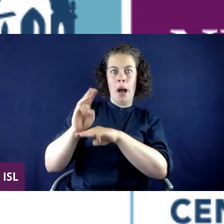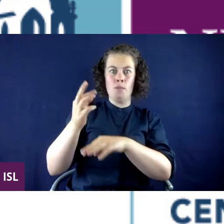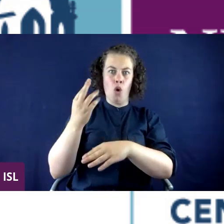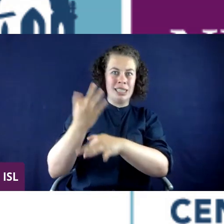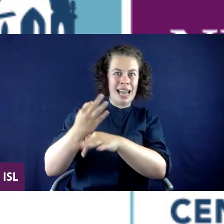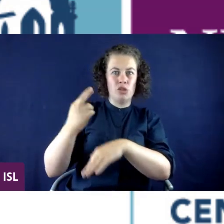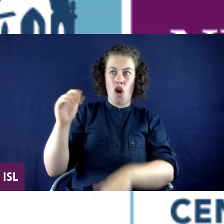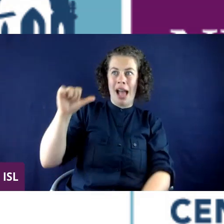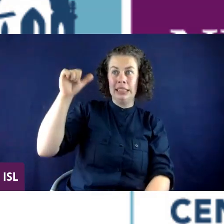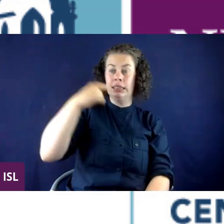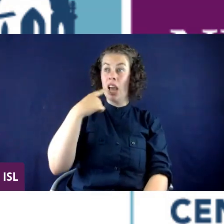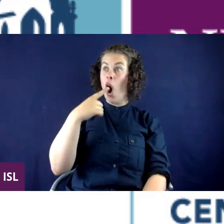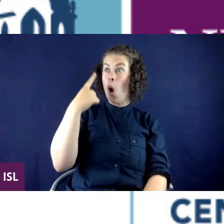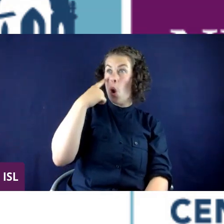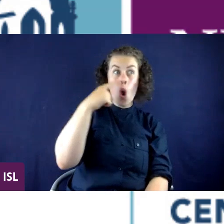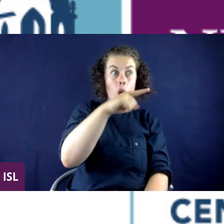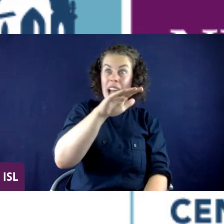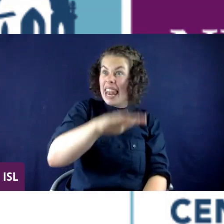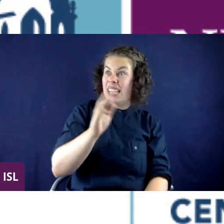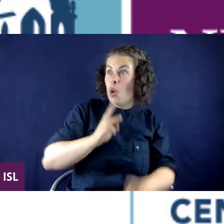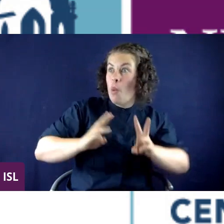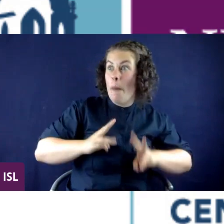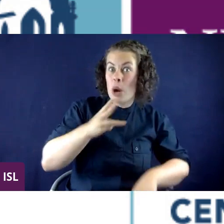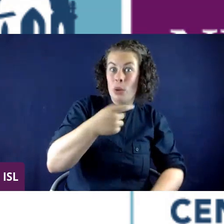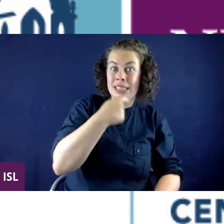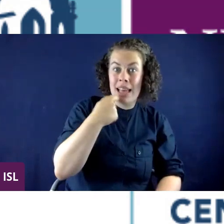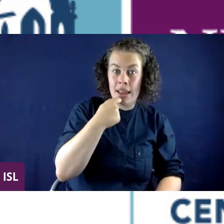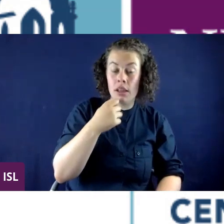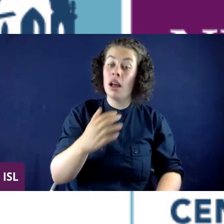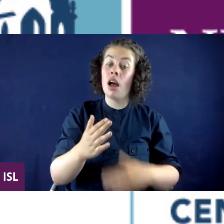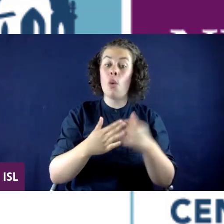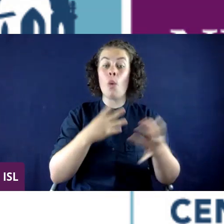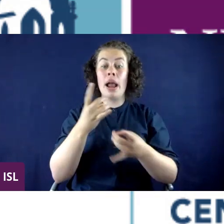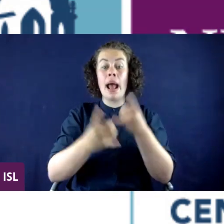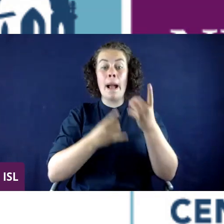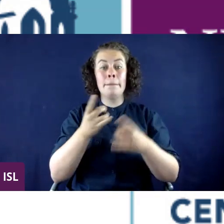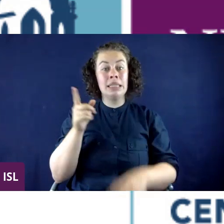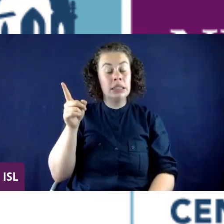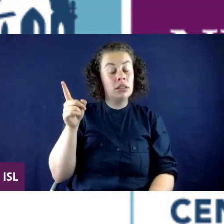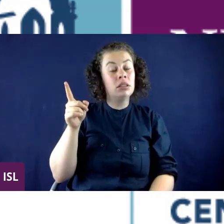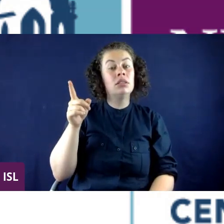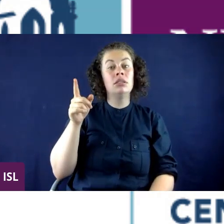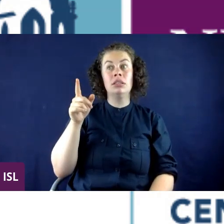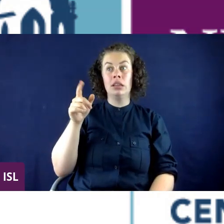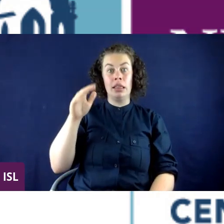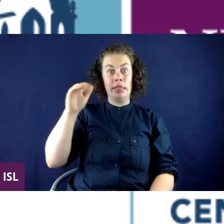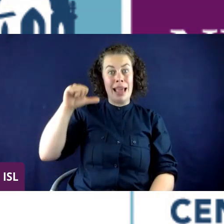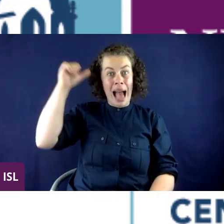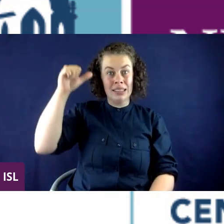They will point me out and very loudly to the adult who is with them will say look, there is